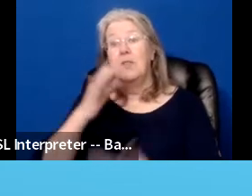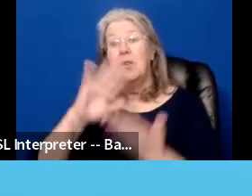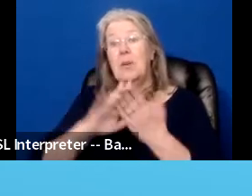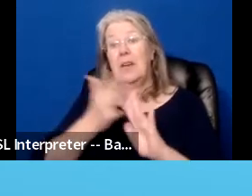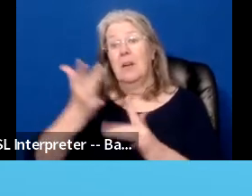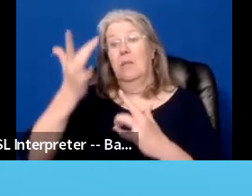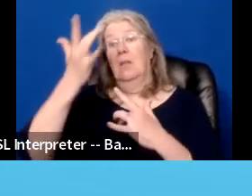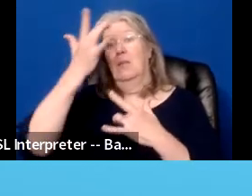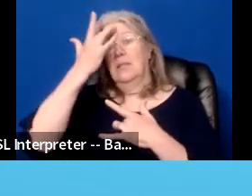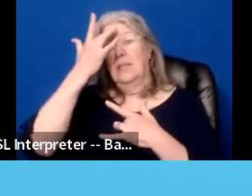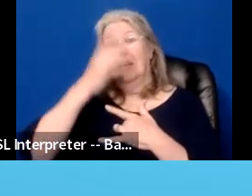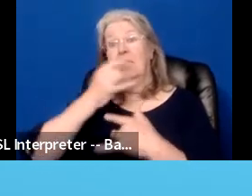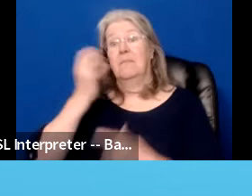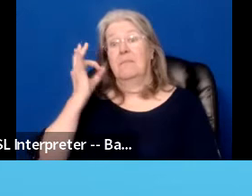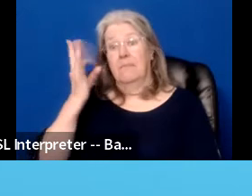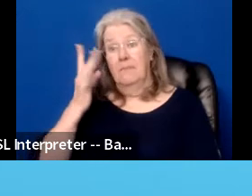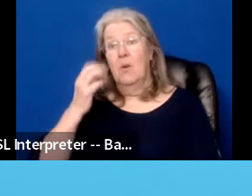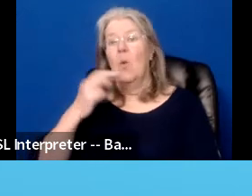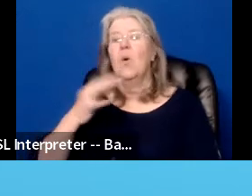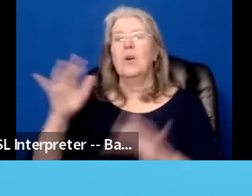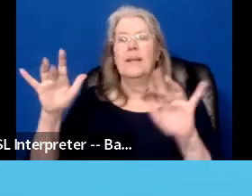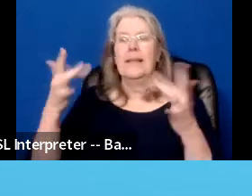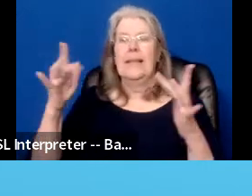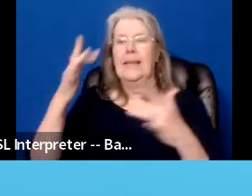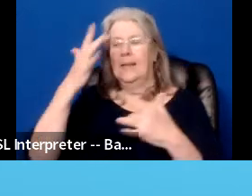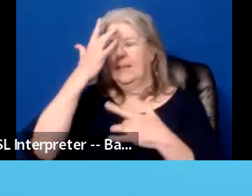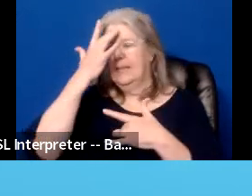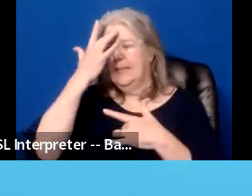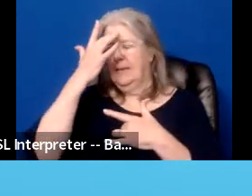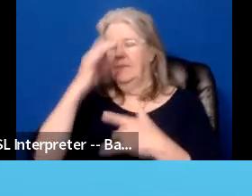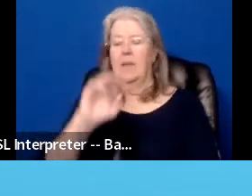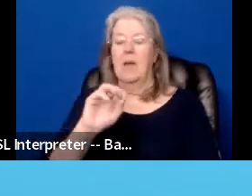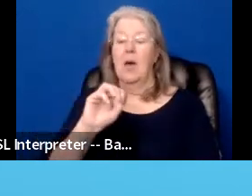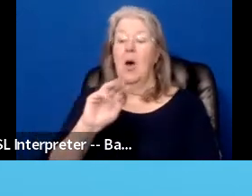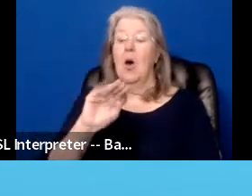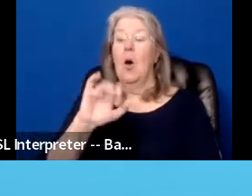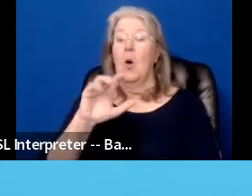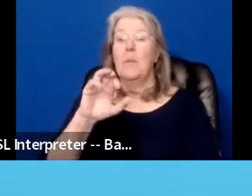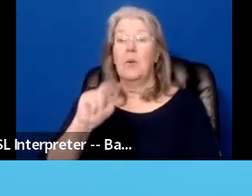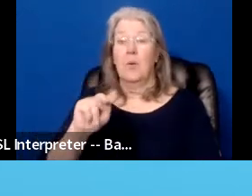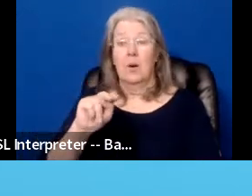Omicron may be milder but, again, we don't know which person is going to have a milder